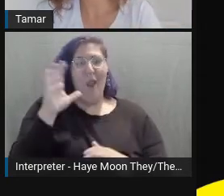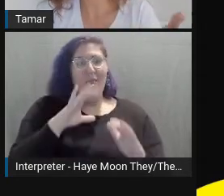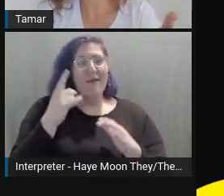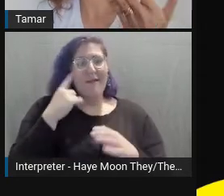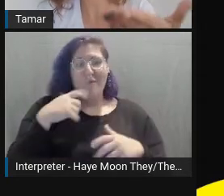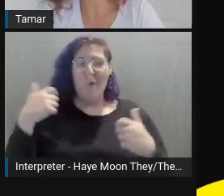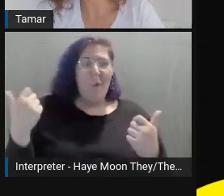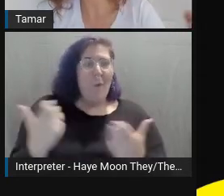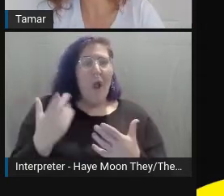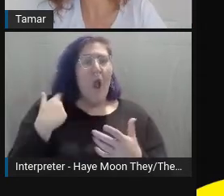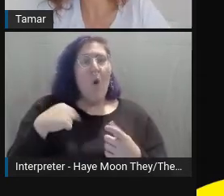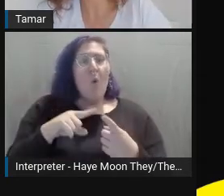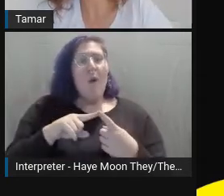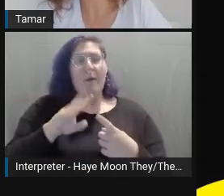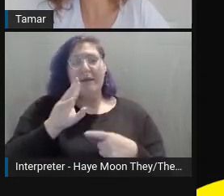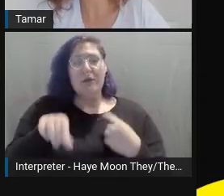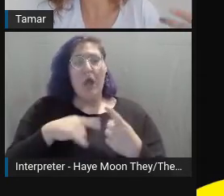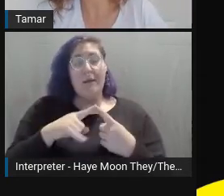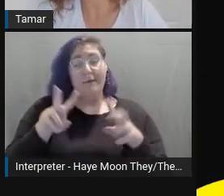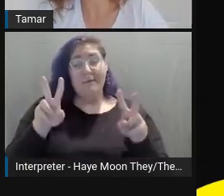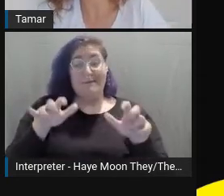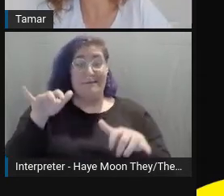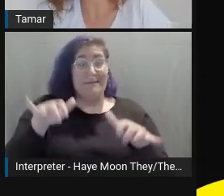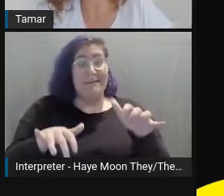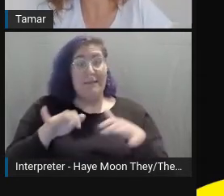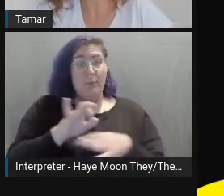As you know, you have to be able to go through the entire menu.